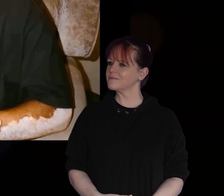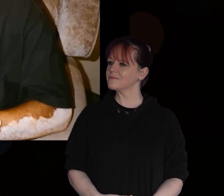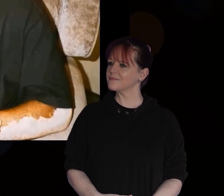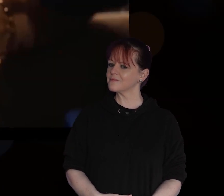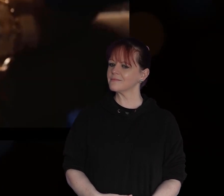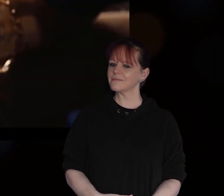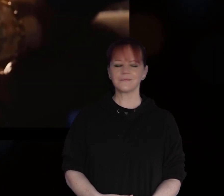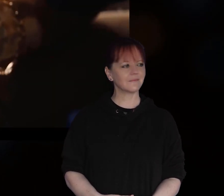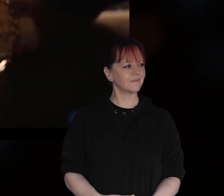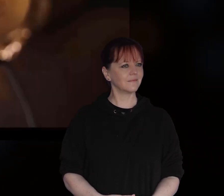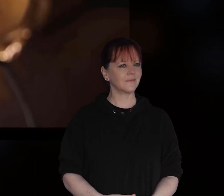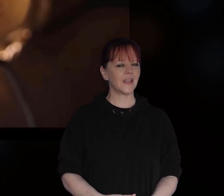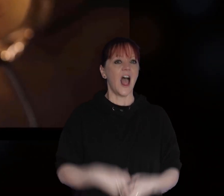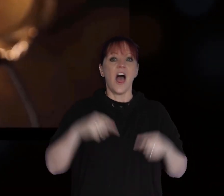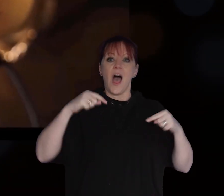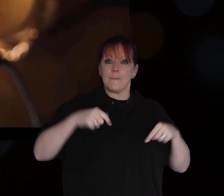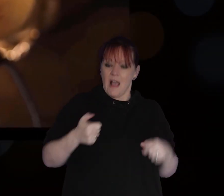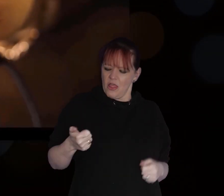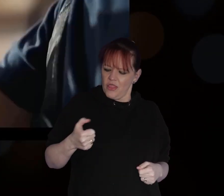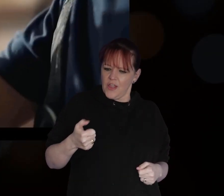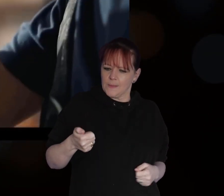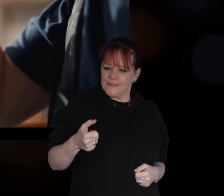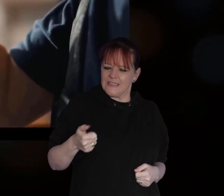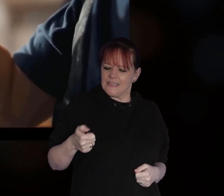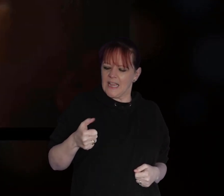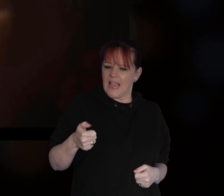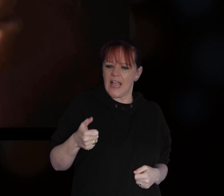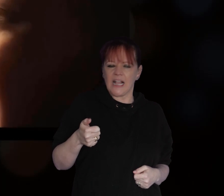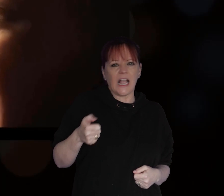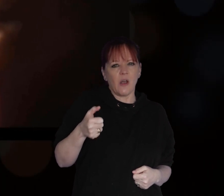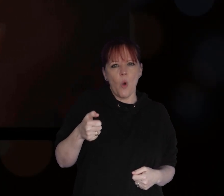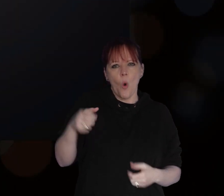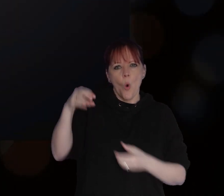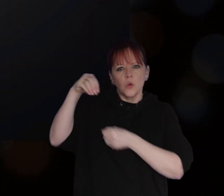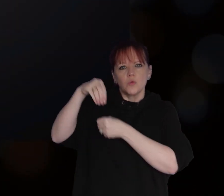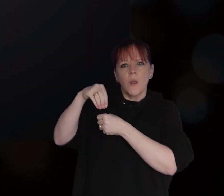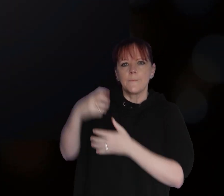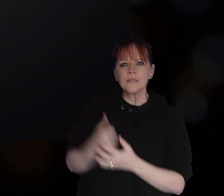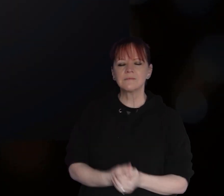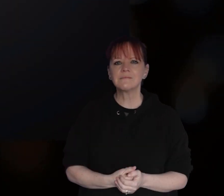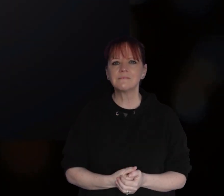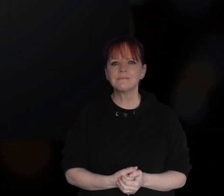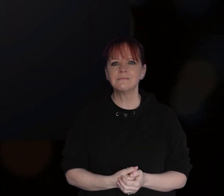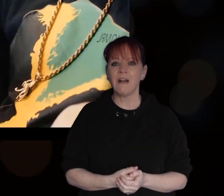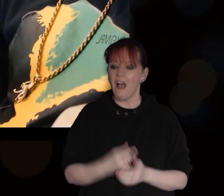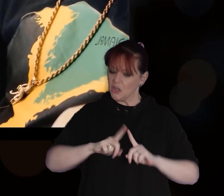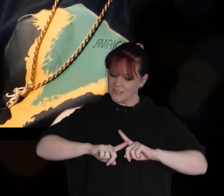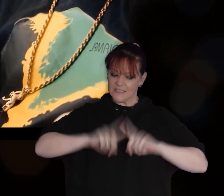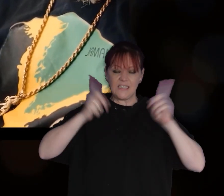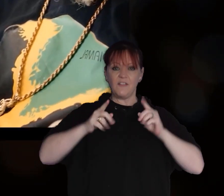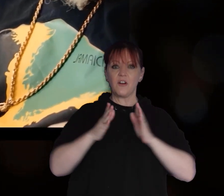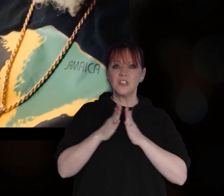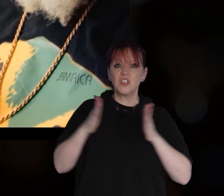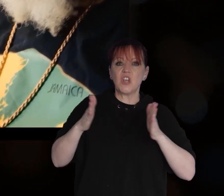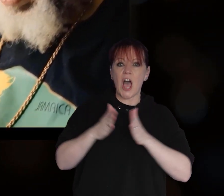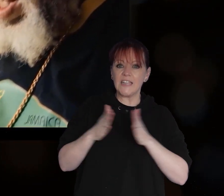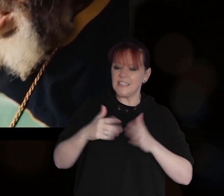This is my Thumbstick Topper. This is how we do it. You can get different sizes and this is what I use to